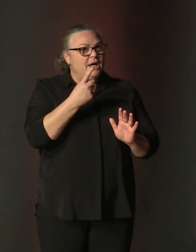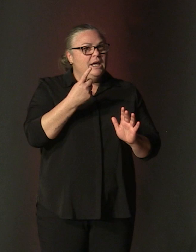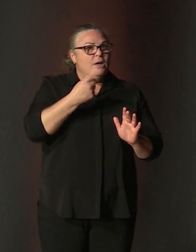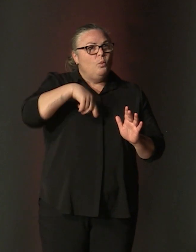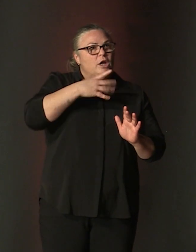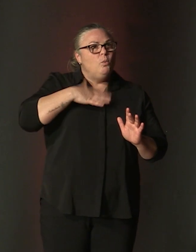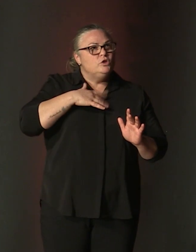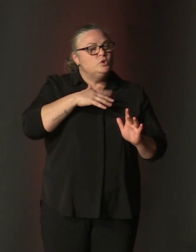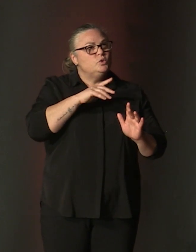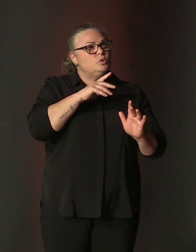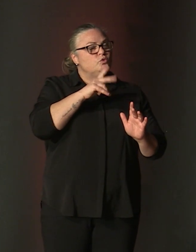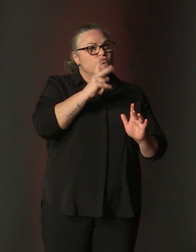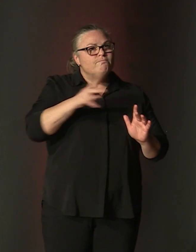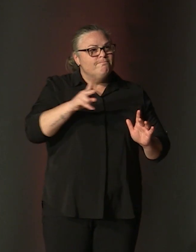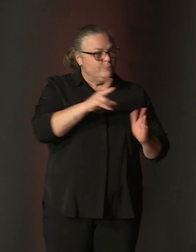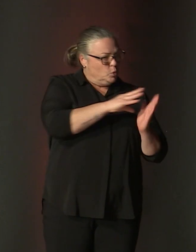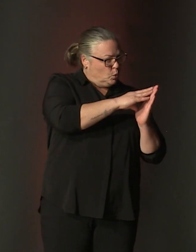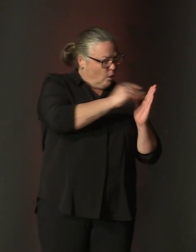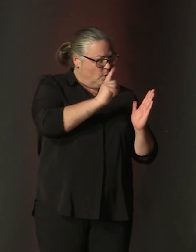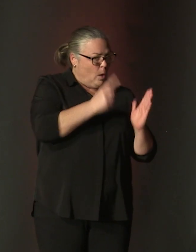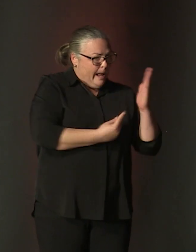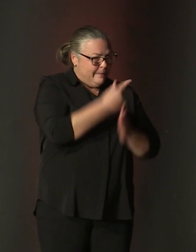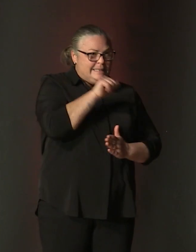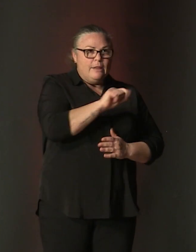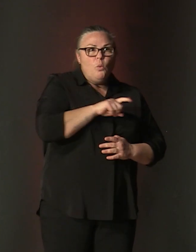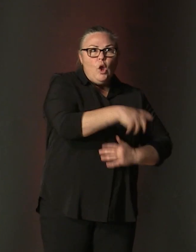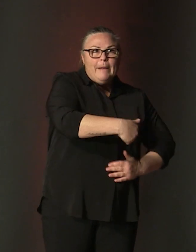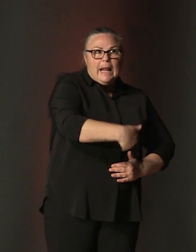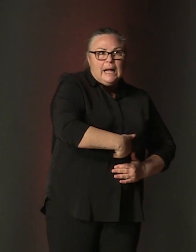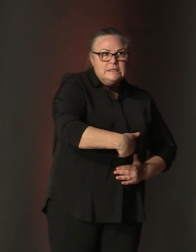First, the plastic is mechanically shredded into small particles.